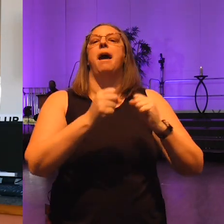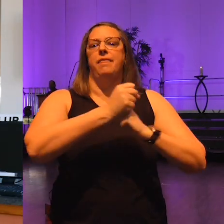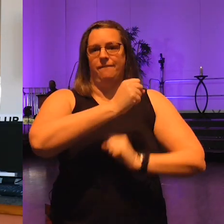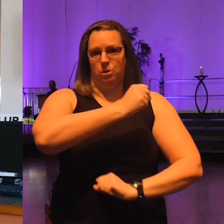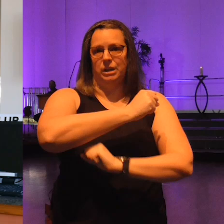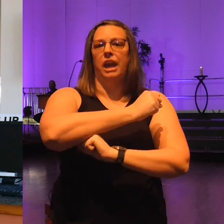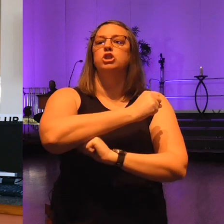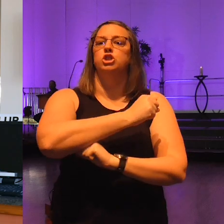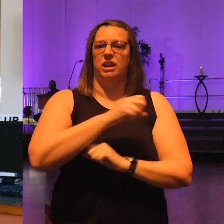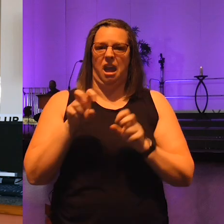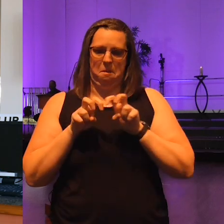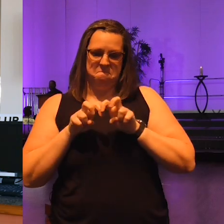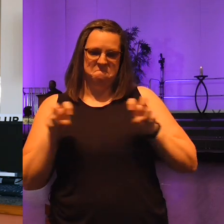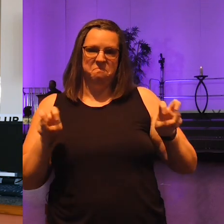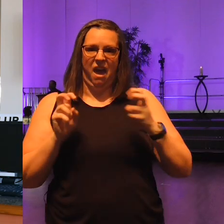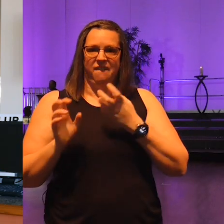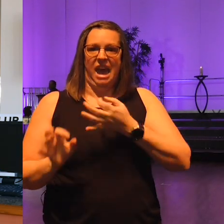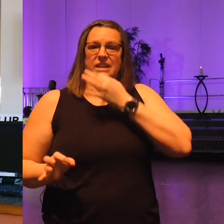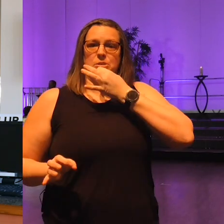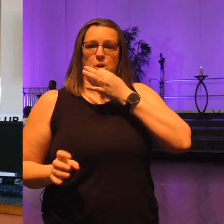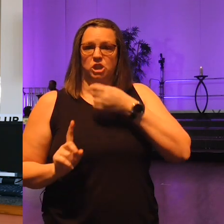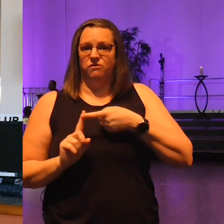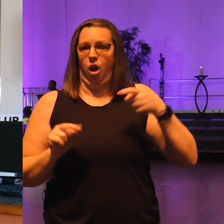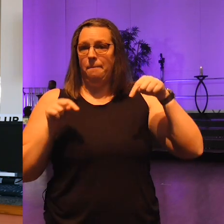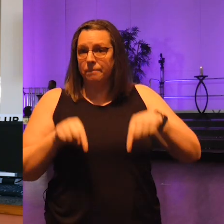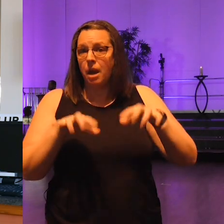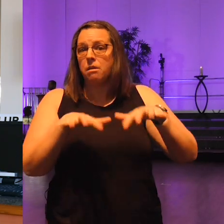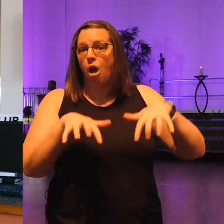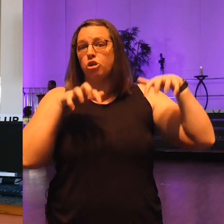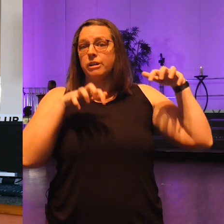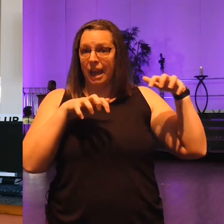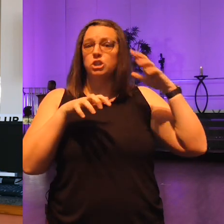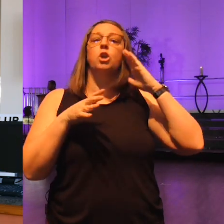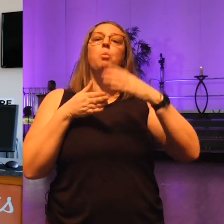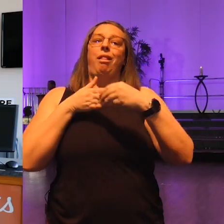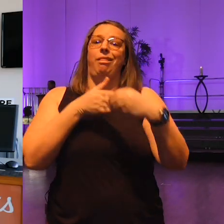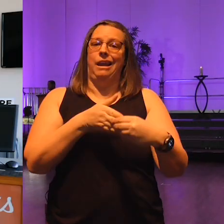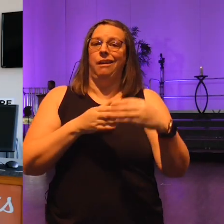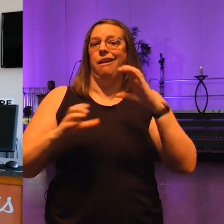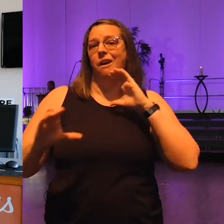from our congregation will share unique insights and lead a conversation on aging and there will